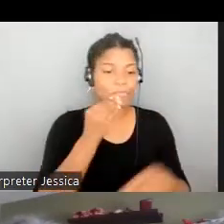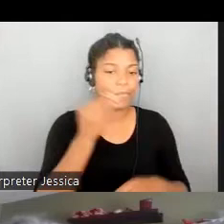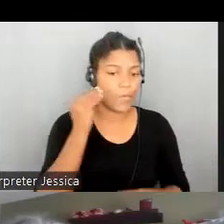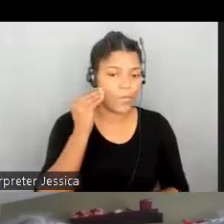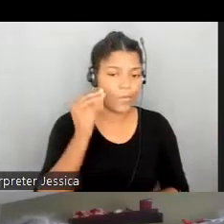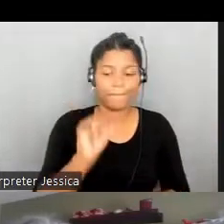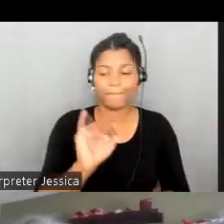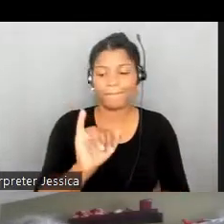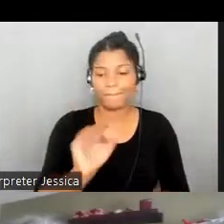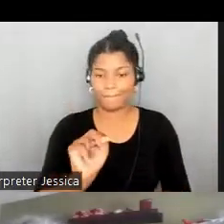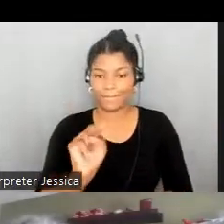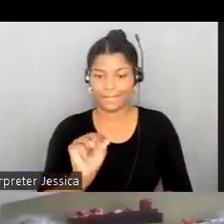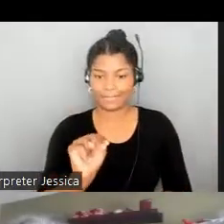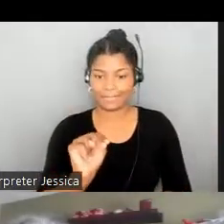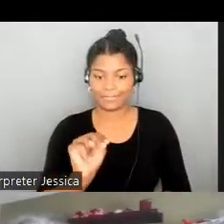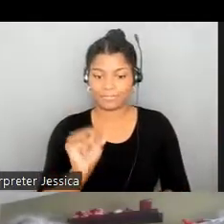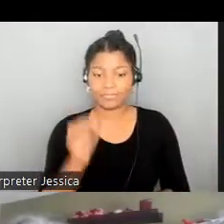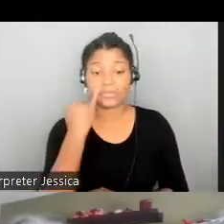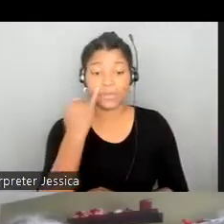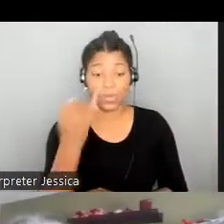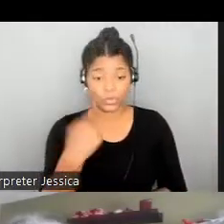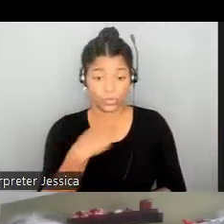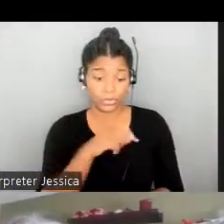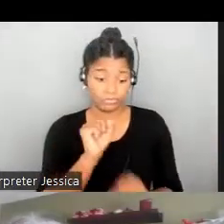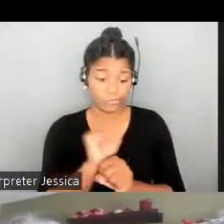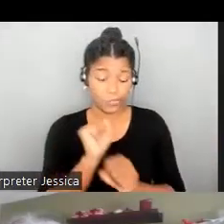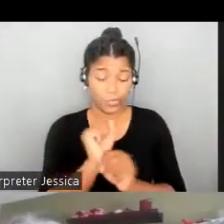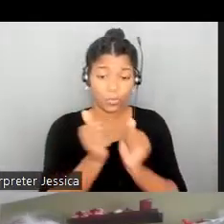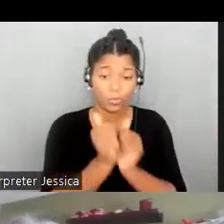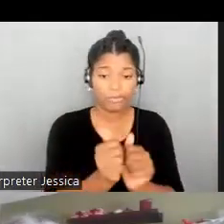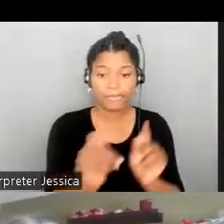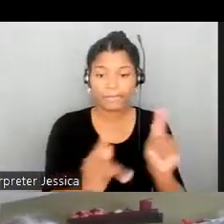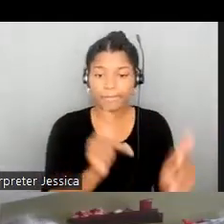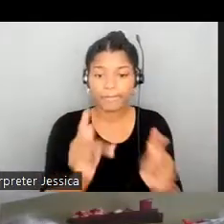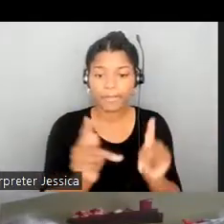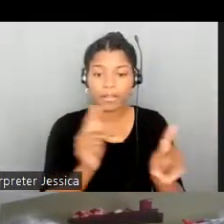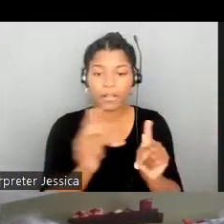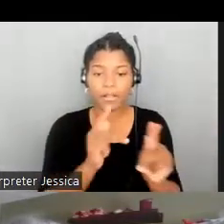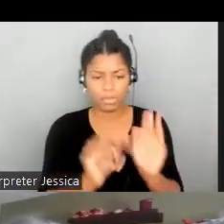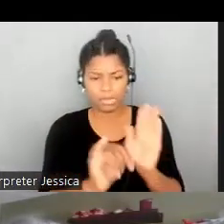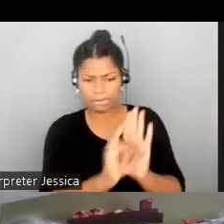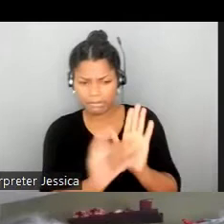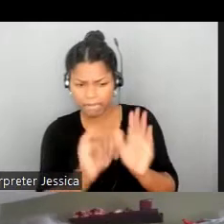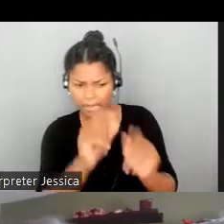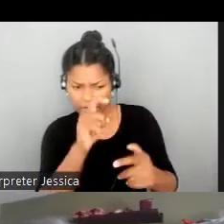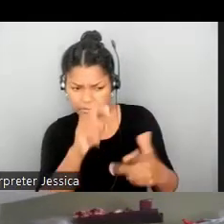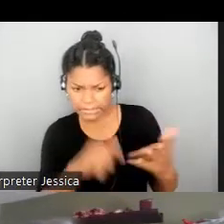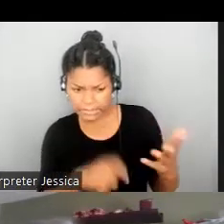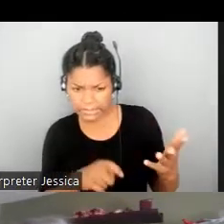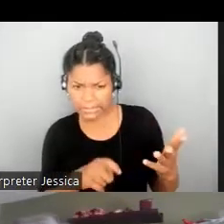When we are working with people and we identify those special needs, we don't want to ever